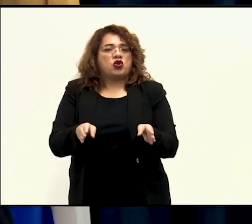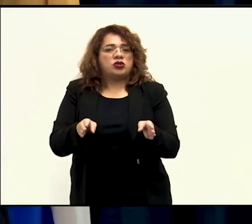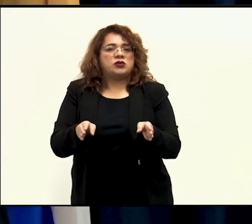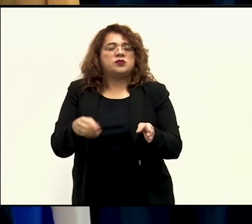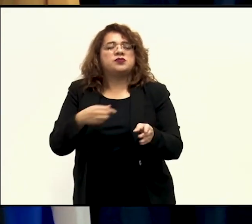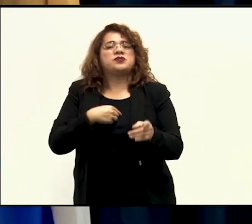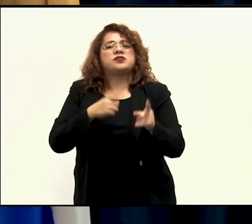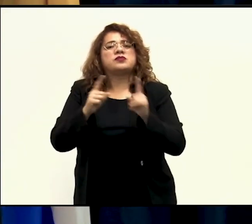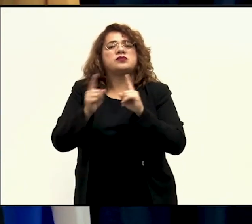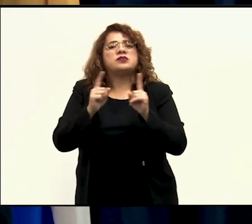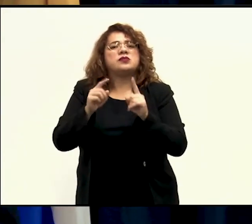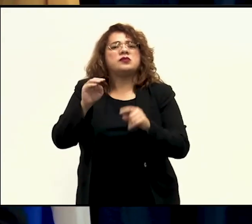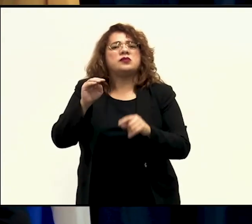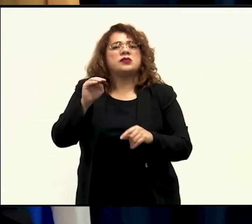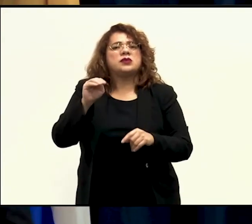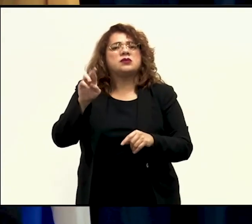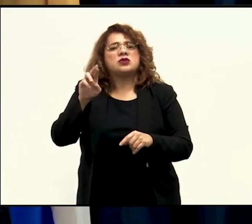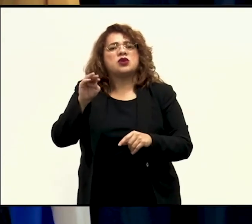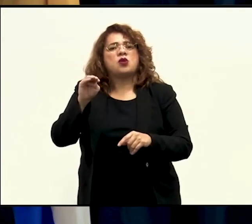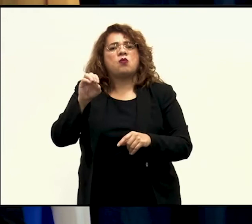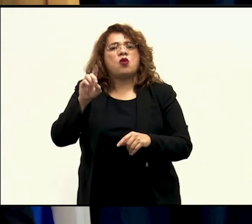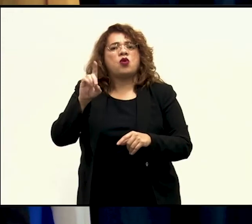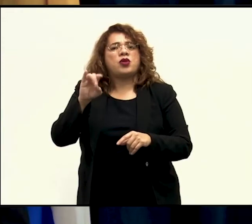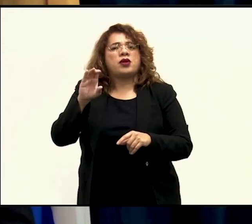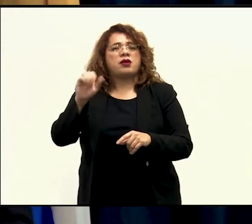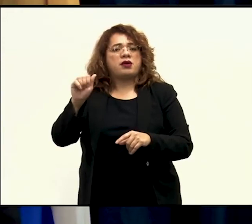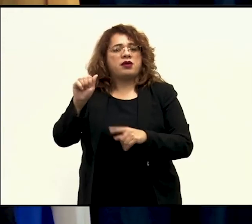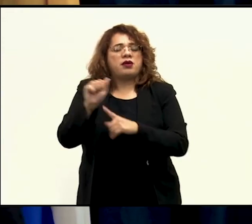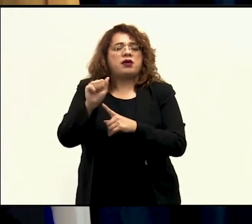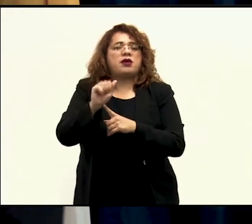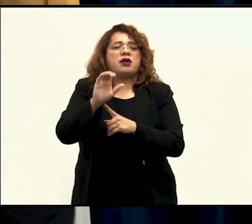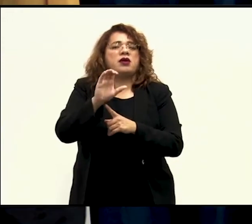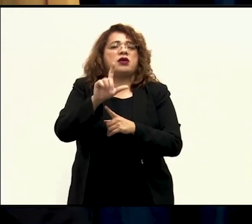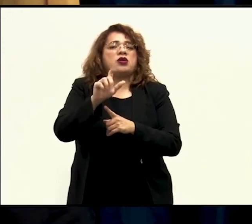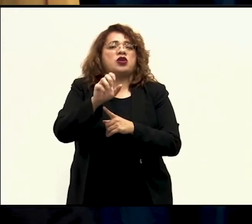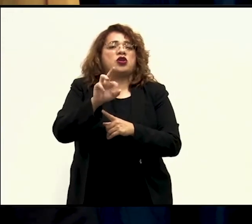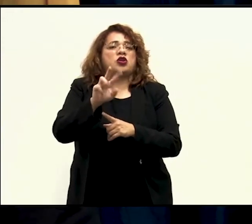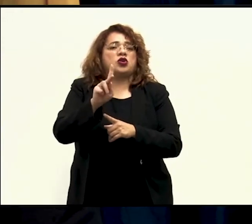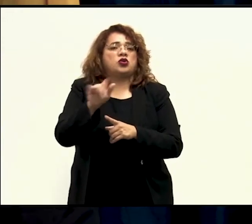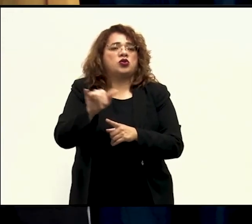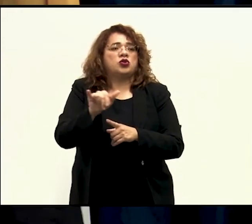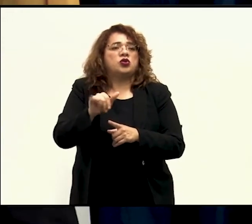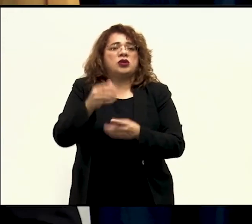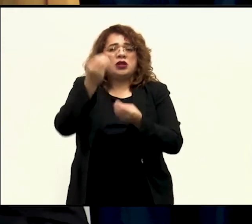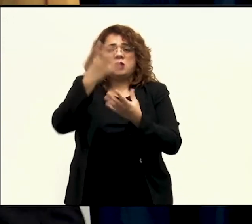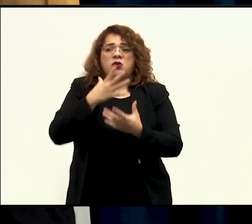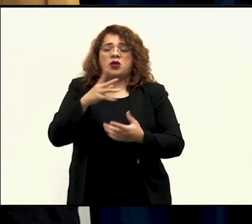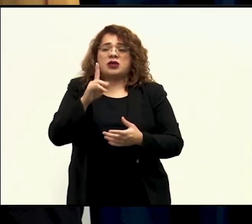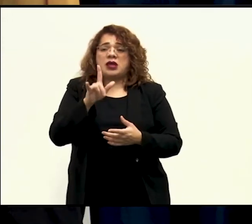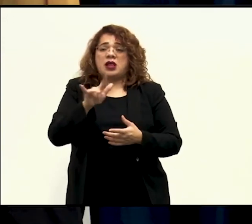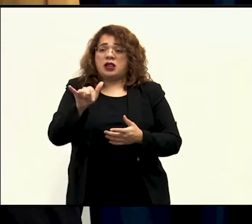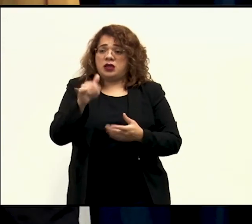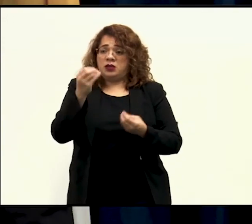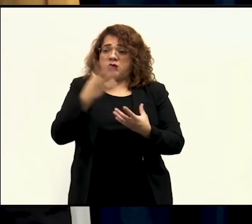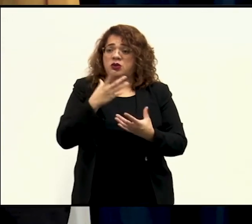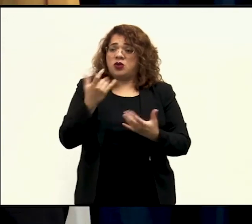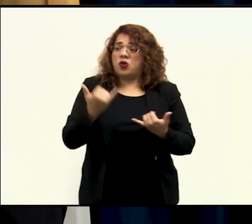with Mr. Modica and the clerk so they are actually working on that. I believe and you can correct me if I'm wrong Kelly that there's a meet and confer process